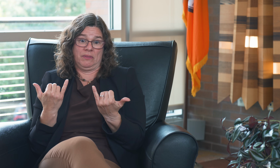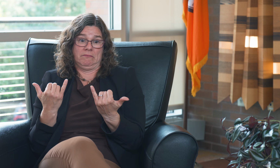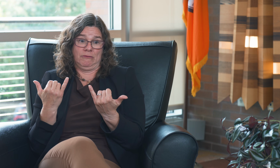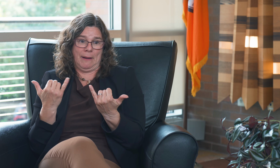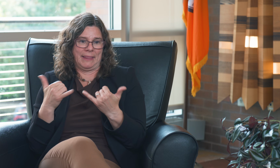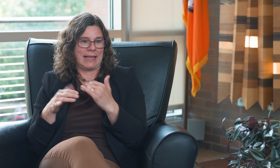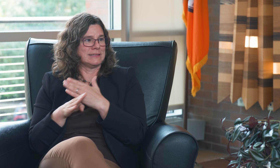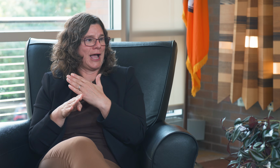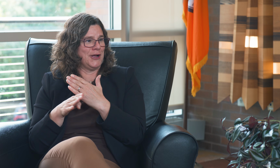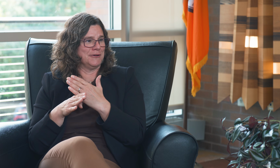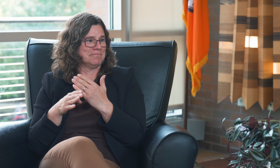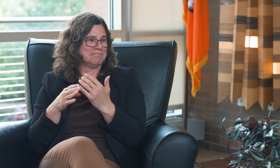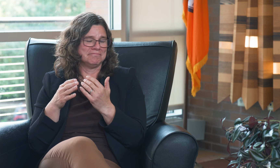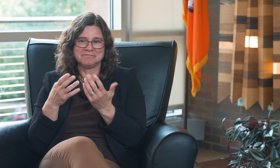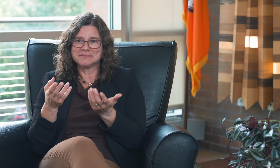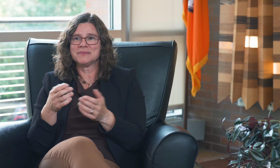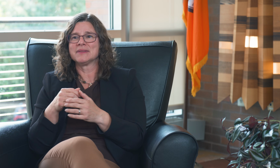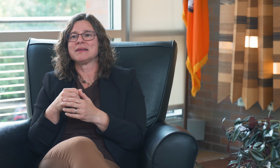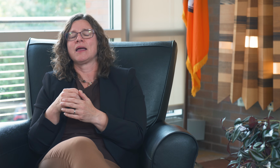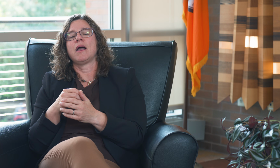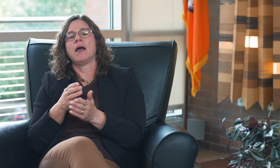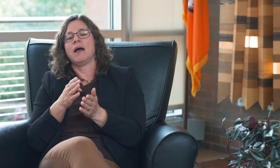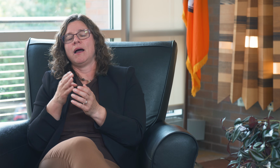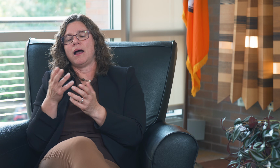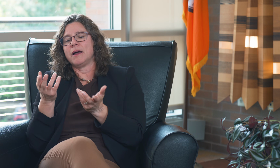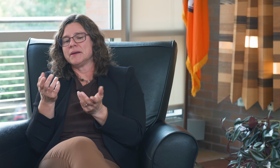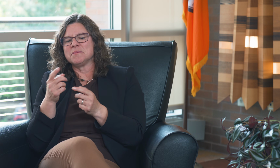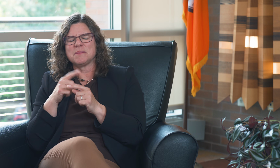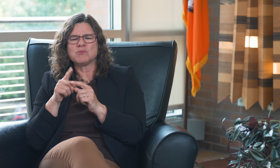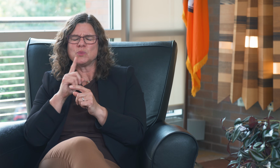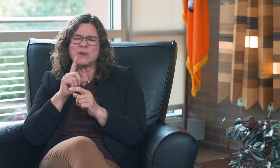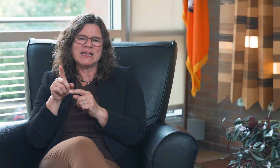Both of them are currently playing soccer,